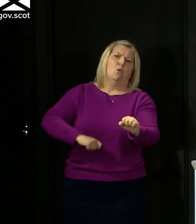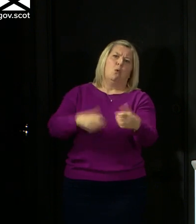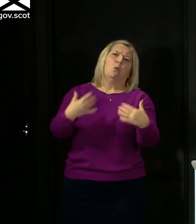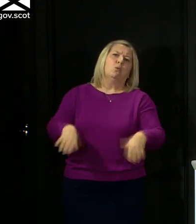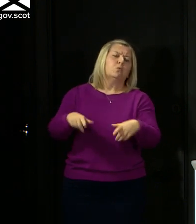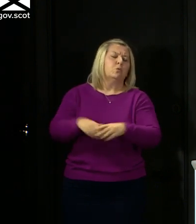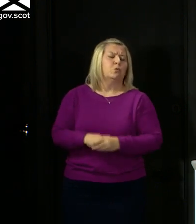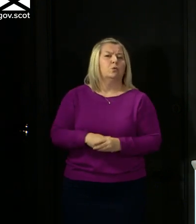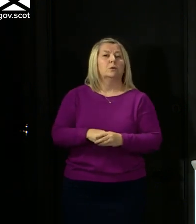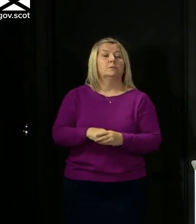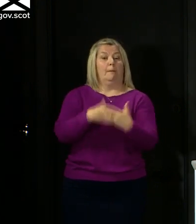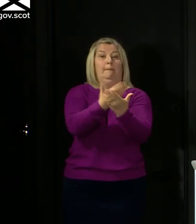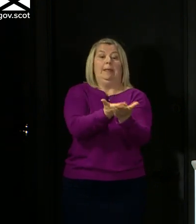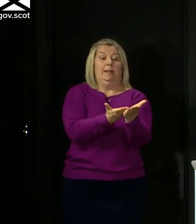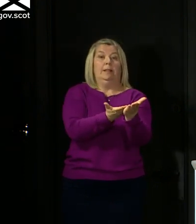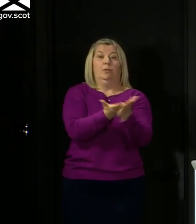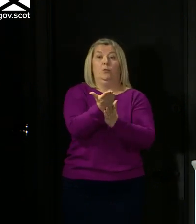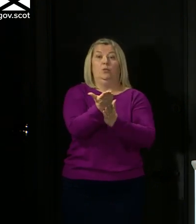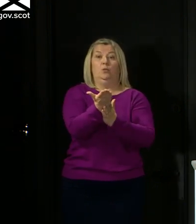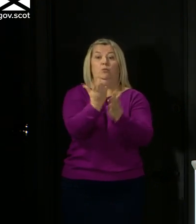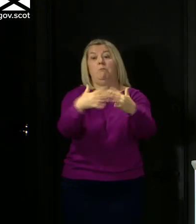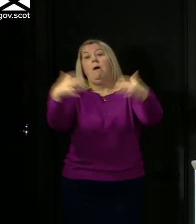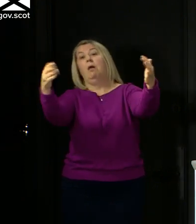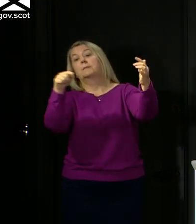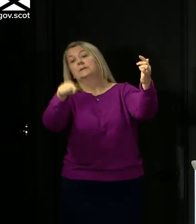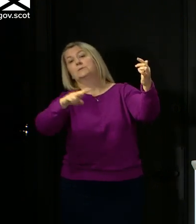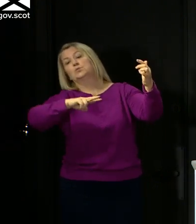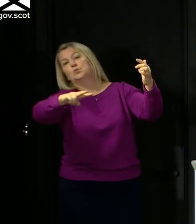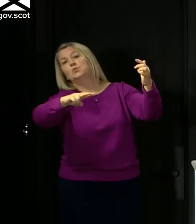The bill is due to go through parliament in the next two weeks. And I hope that when it